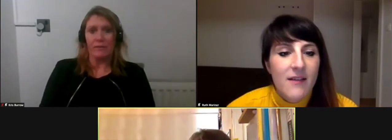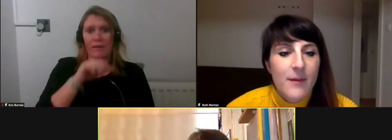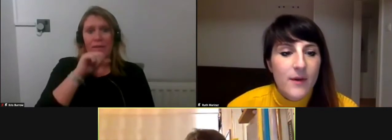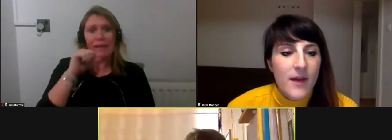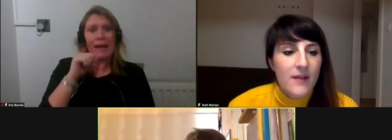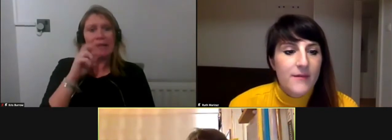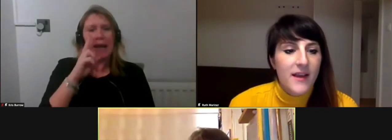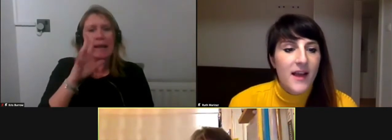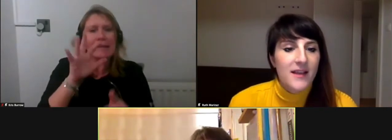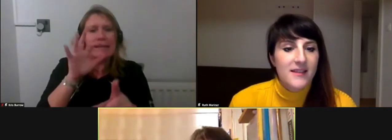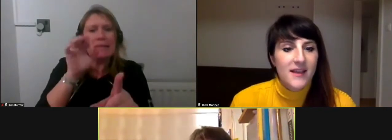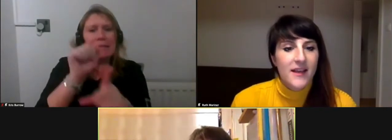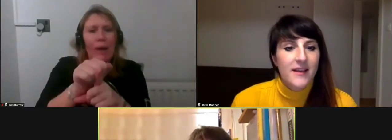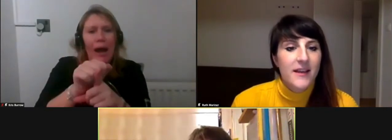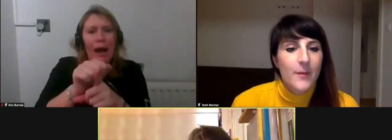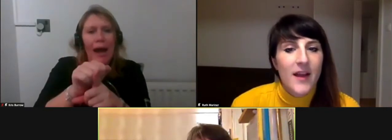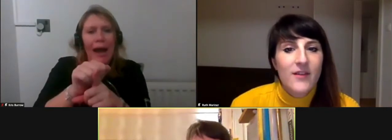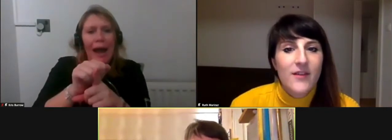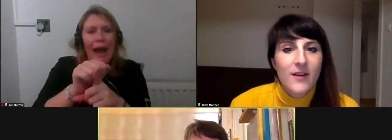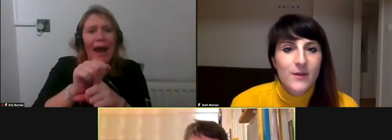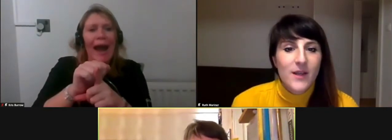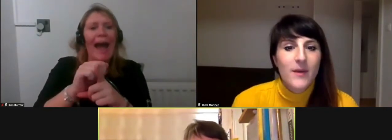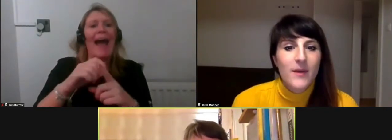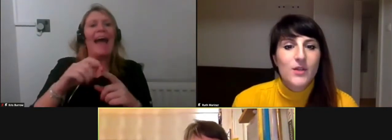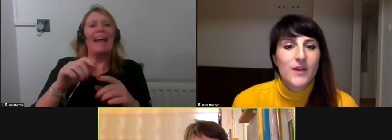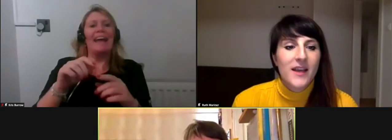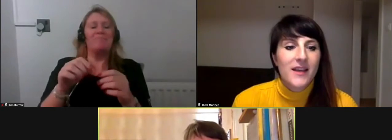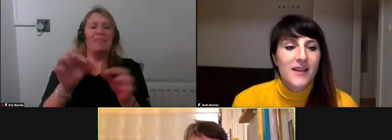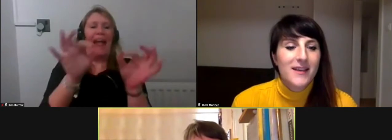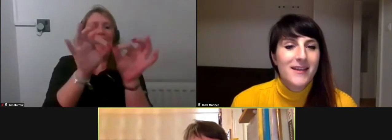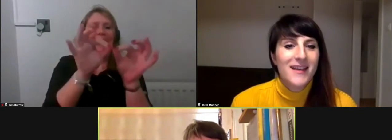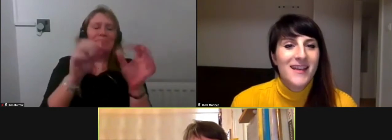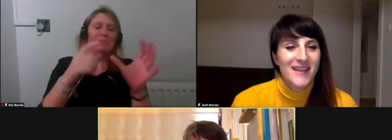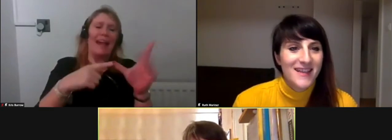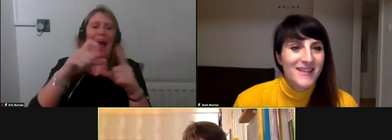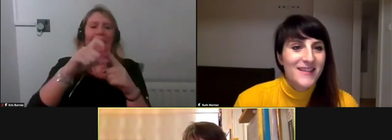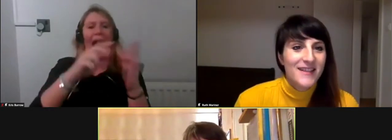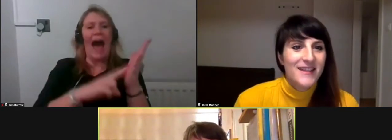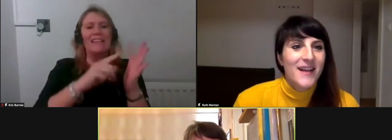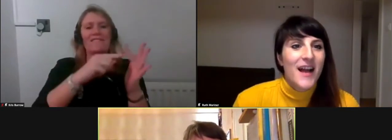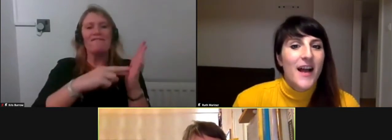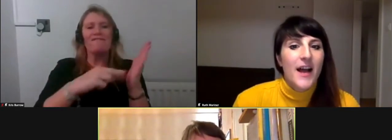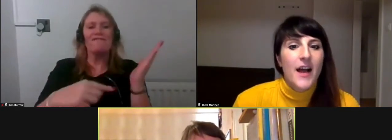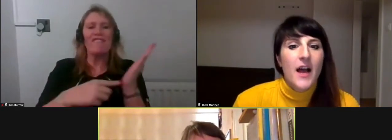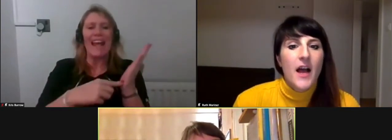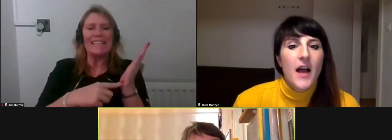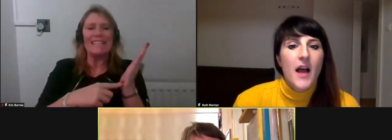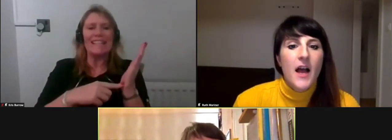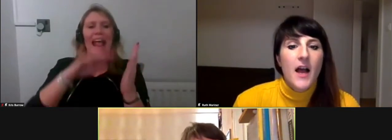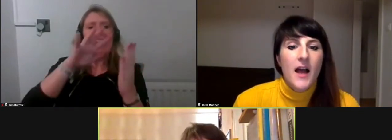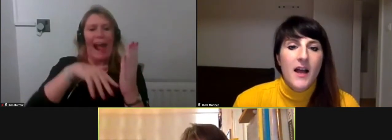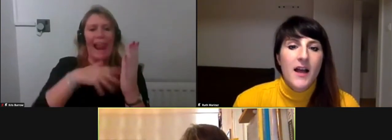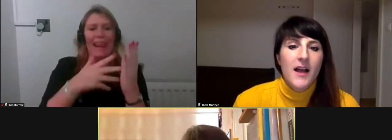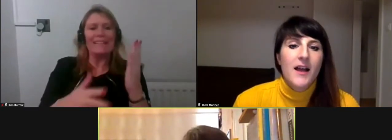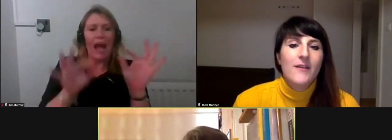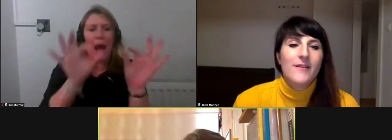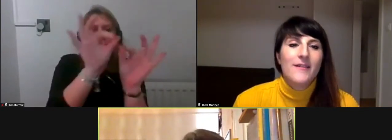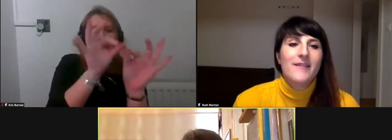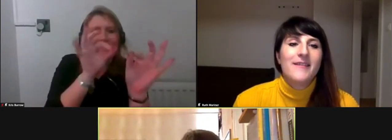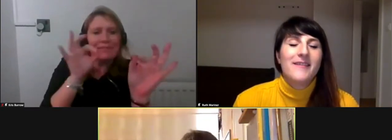Milk Advent Calendar in the background, you're enjoying. Every year from my uncle and aunt.